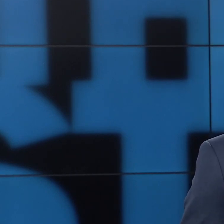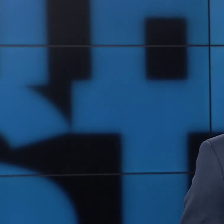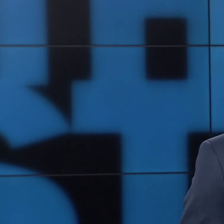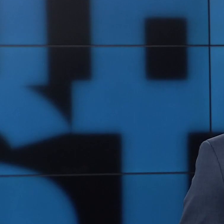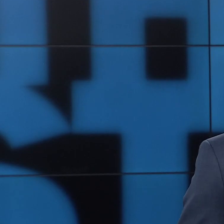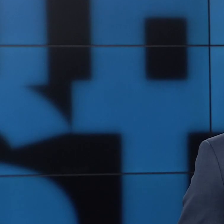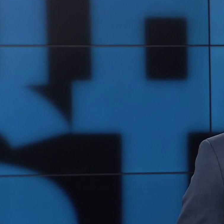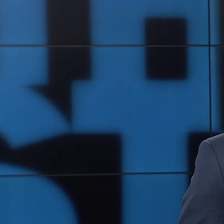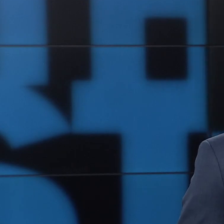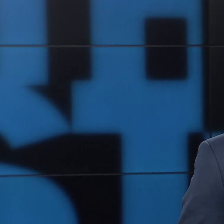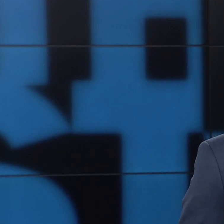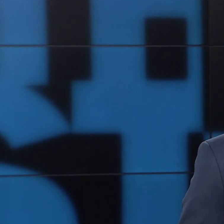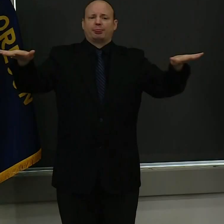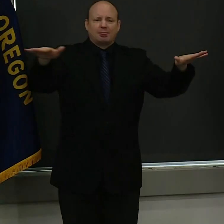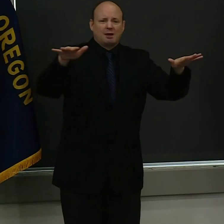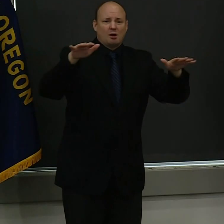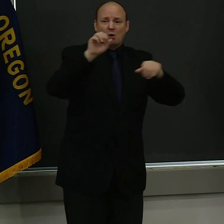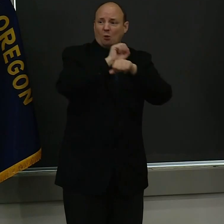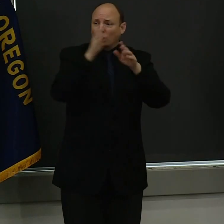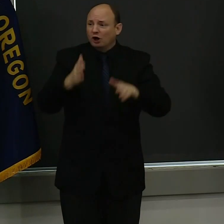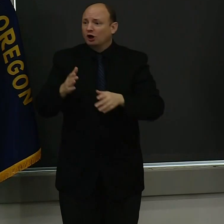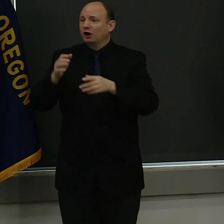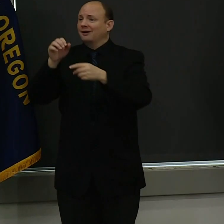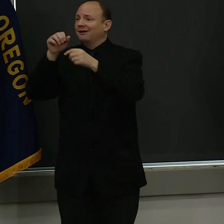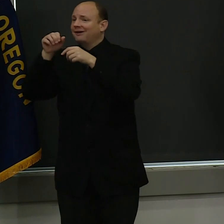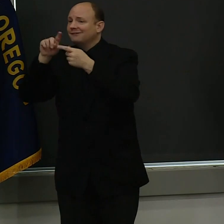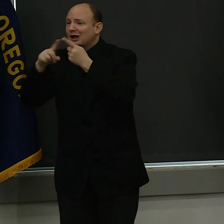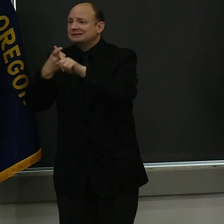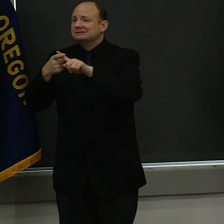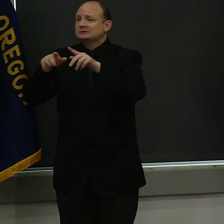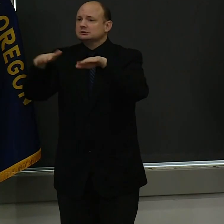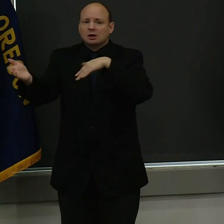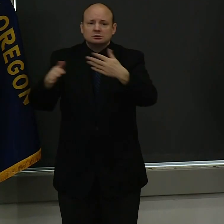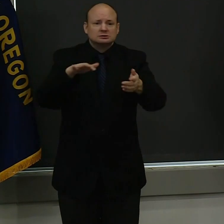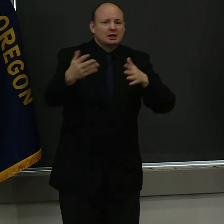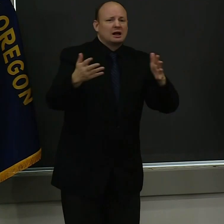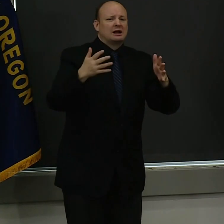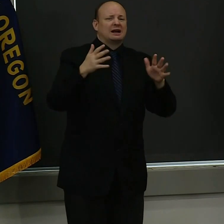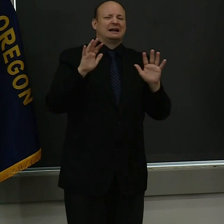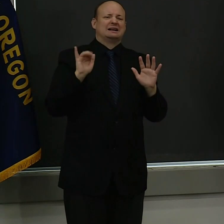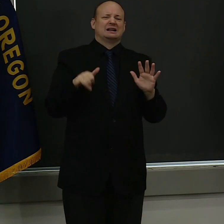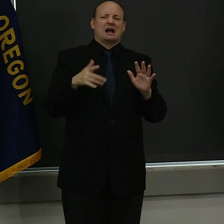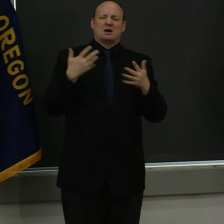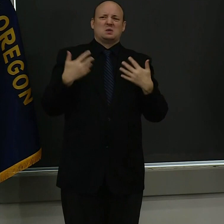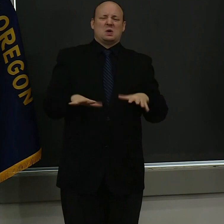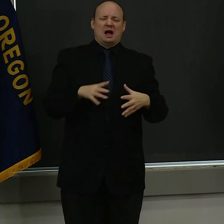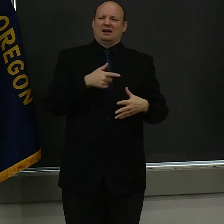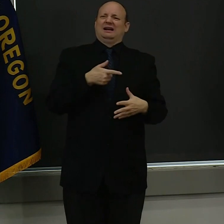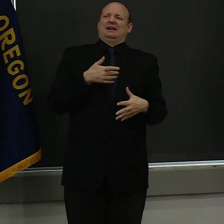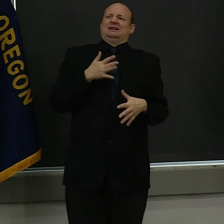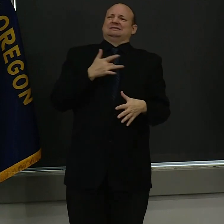NEARLY FULL. >> AND NEARLY FULL. >> AND OHSU NEARLY FULL. >> AND OHSU DR. NEARLY FULL. >> AND OHSU DR. ESTHER NEARLY FULL. >> AND OHSU DR. ESTHER CHU NEARLY FULL. >> AND OHSU DR. ESTHER CHU SAID AND OHSU DR. ESTHER CHU SAID AND OHSU DR. ESTHER CHU SAID TODAY AND OHSU DR. ESTHER CHU SAID TODAY THAT AND OHSU DR. ESTHER CHU SAID TODAY THAT DOCTORS AND OHSU DR. ESTHER CHU SAID TODAY THAT DOCTORS ARE AND OHSU DR. ESTHER CHU SAID TODAY THAT DOCTORS ARE TIRED TODAY THAT DOCTORS ARE TIRED TODAY THAT DOCTORS ARE TIRED AND TODAY THAT DOCTORS ARE TIRED AND THEY'RE TODAY THAT DOCTORS ARE TIRED AND THEY'RE DEVASTATED TODAY THAT DOCTORS ARE TIRED AND THEY'RE DEVASTATED AT TODAY THAT DOCTORS ARE TIRED AND THEY'RE DEVASTATED AT THE AND THEY'RE DEVASTATED AT THE AND THEY'RE DEVASTATED AT THE SHEER AND THEY'RE DEVASTATED AT THE SHEER LOSS. SHEER LOSS.